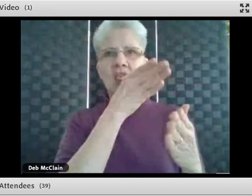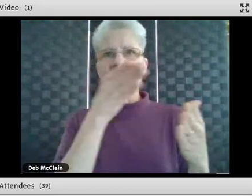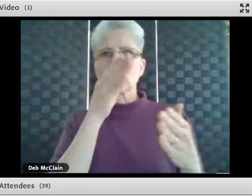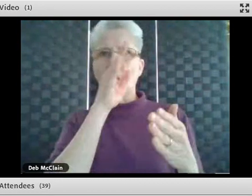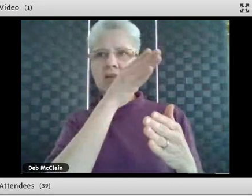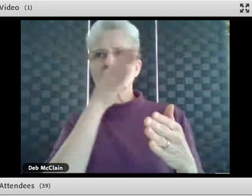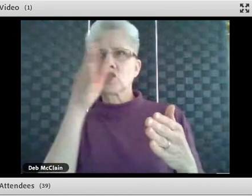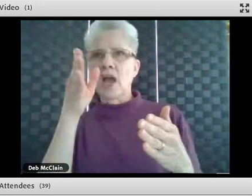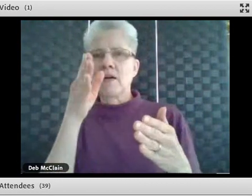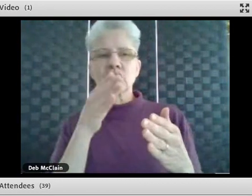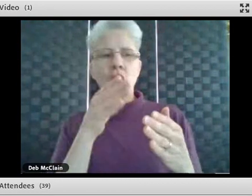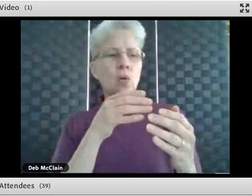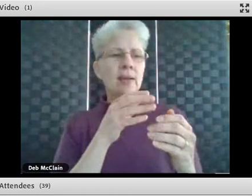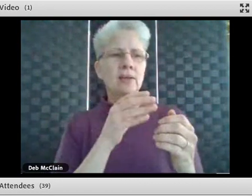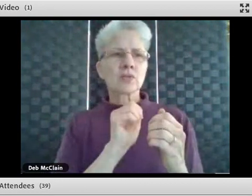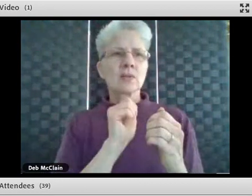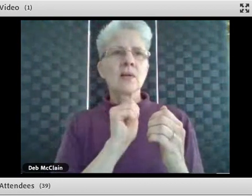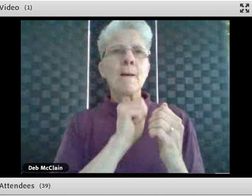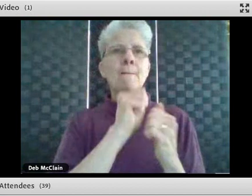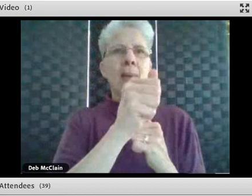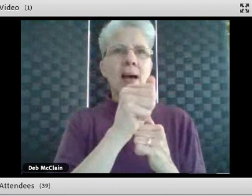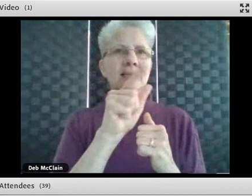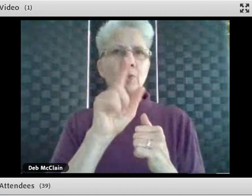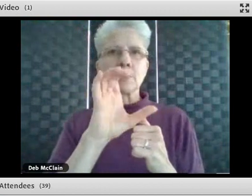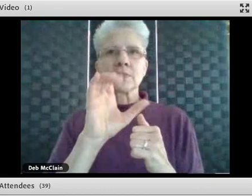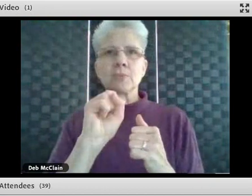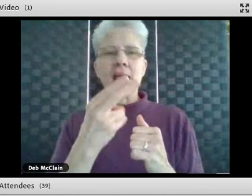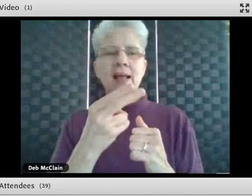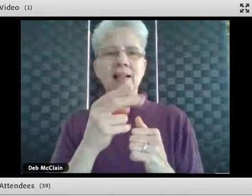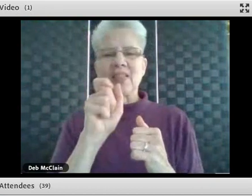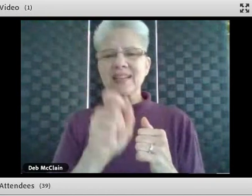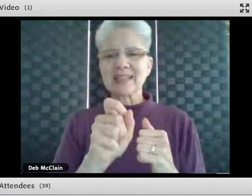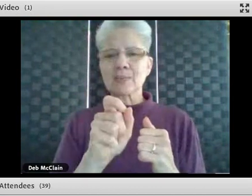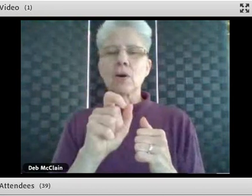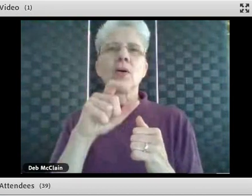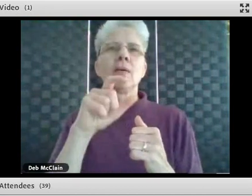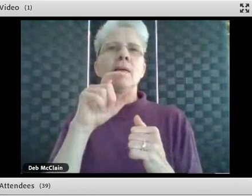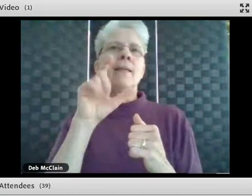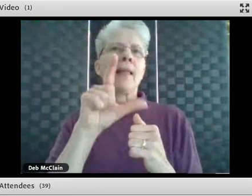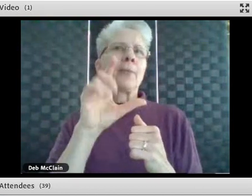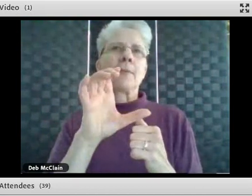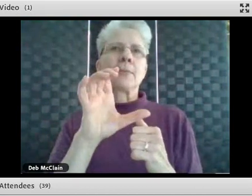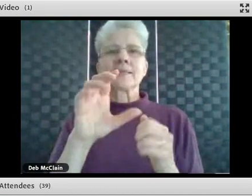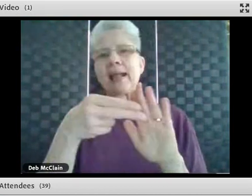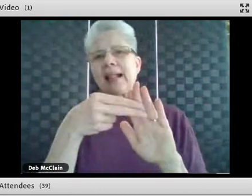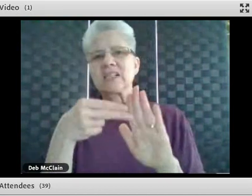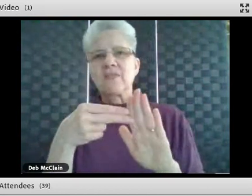Library of Congress Subject Headings. Like Dewey Decimal, the Library of Congress classifications are the most popular